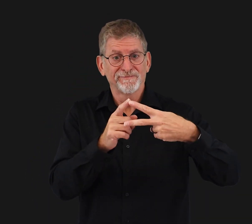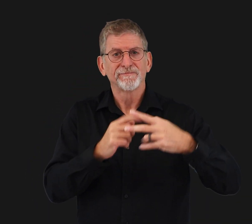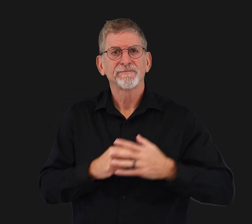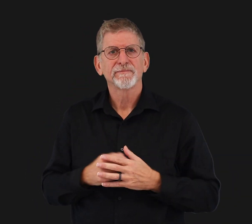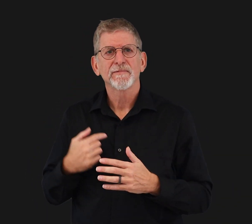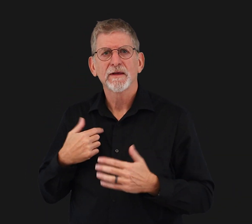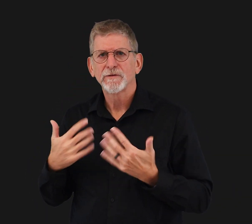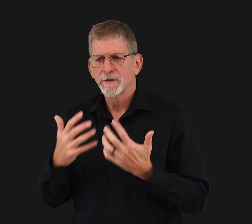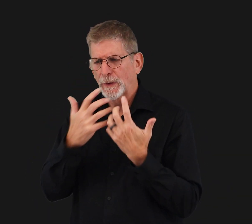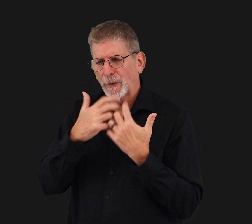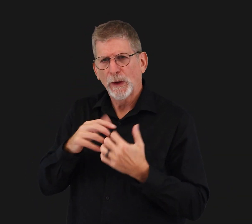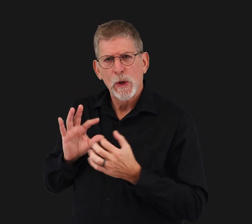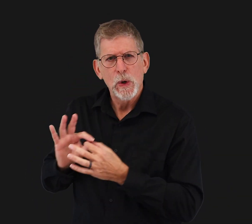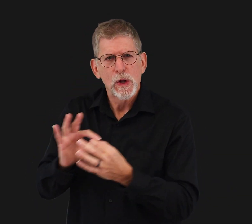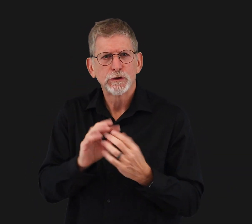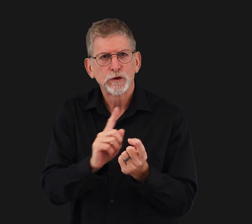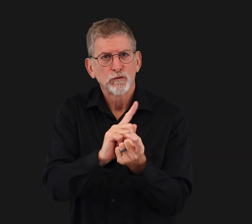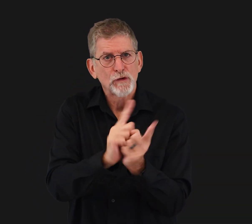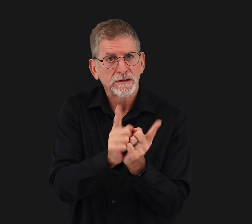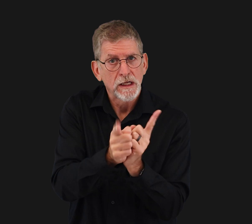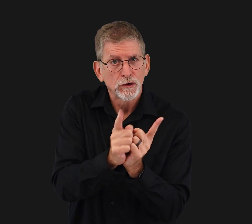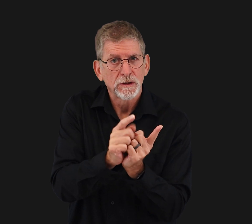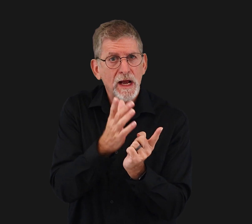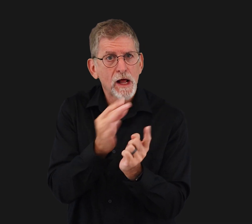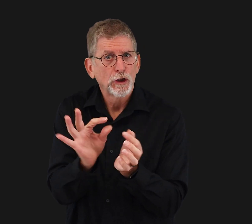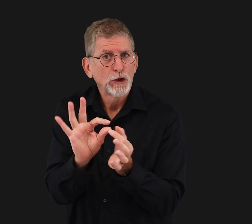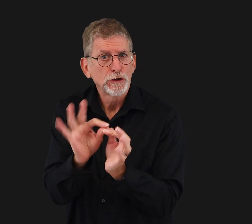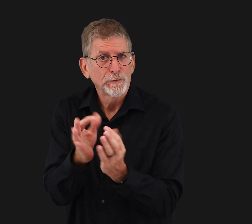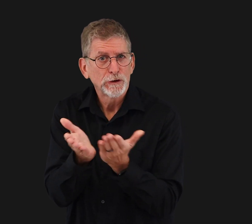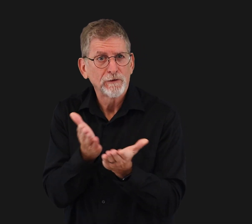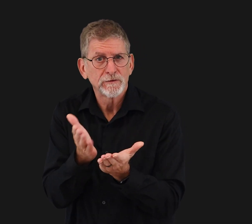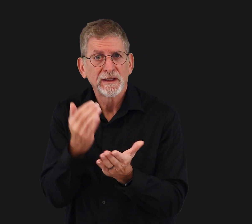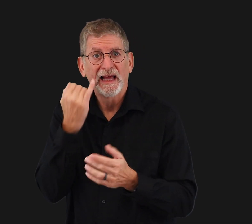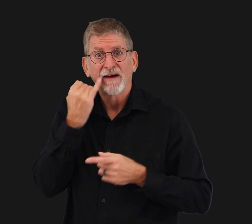◦ we have coordinated translation and interpretation services